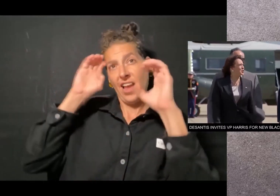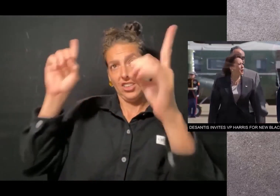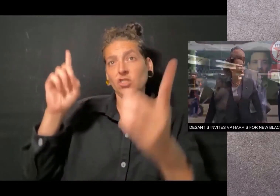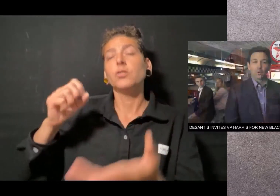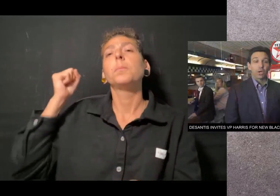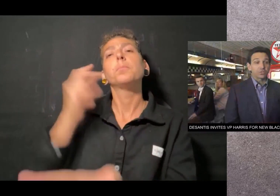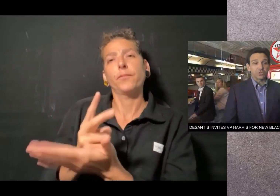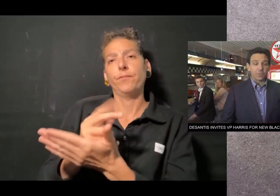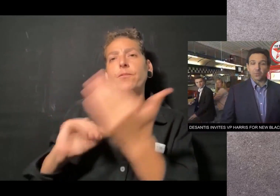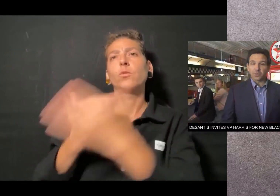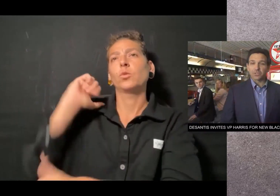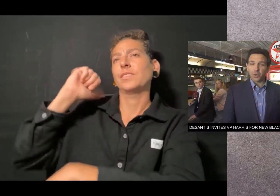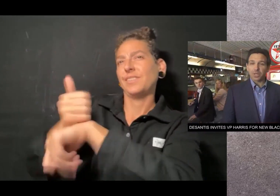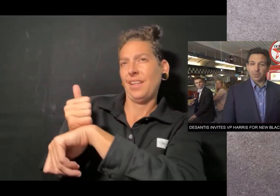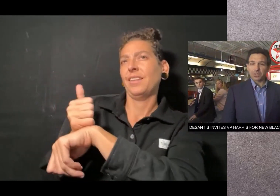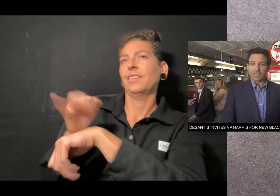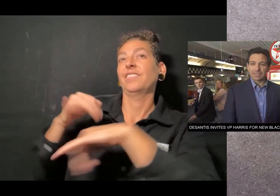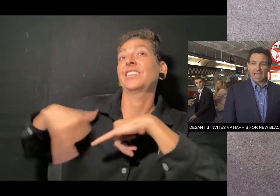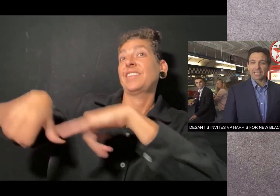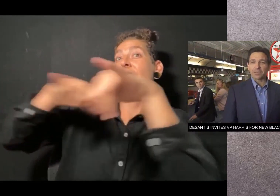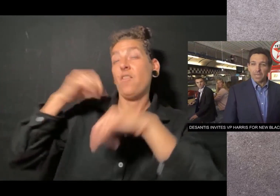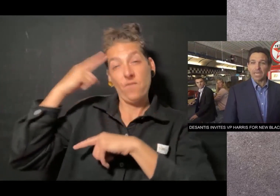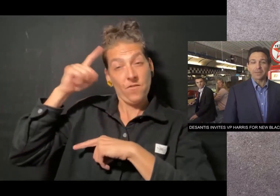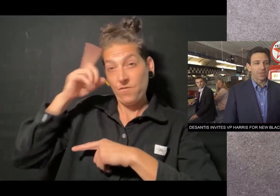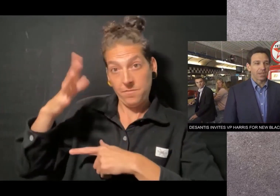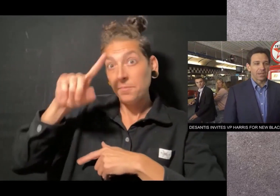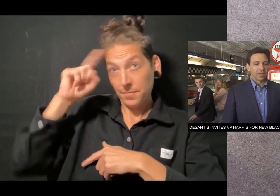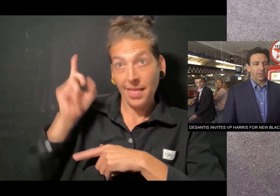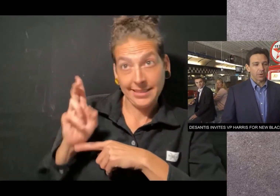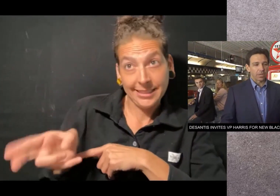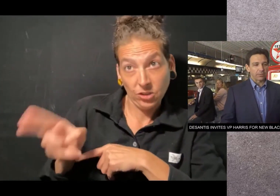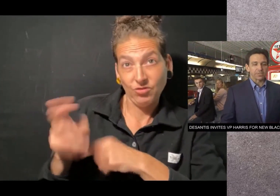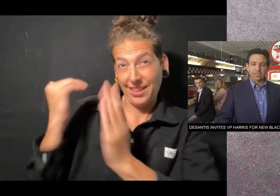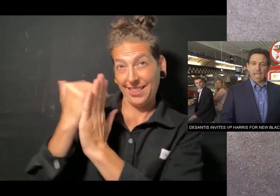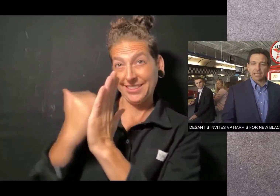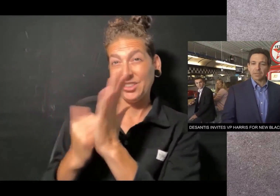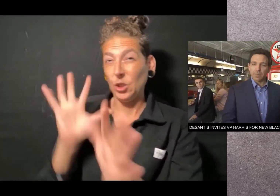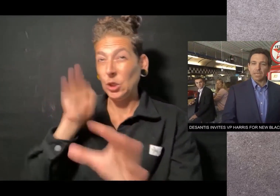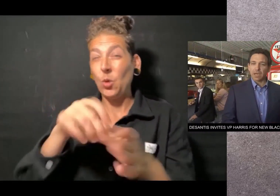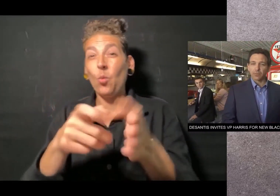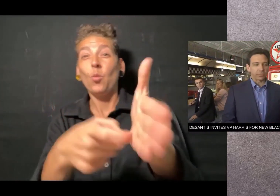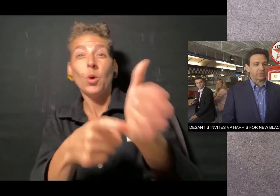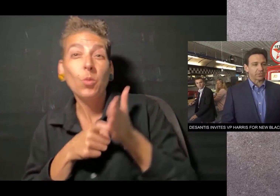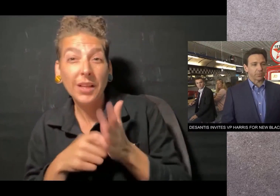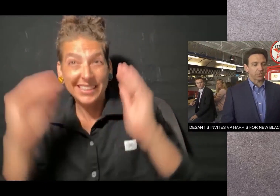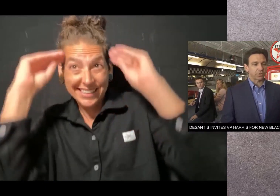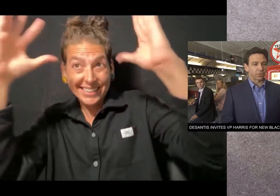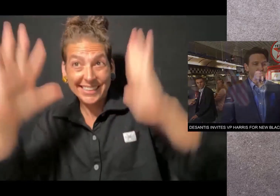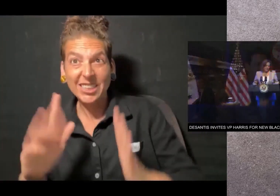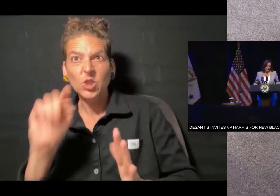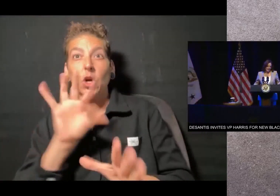last week Florida's Board of Education approved a new set of standards for black history lessons